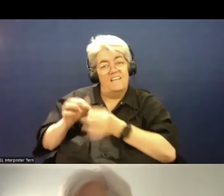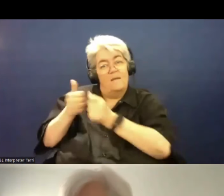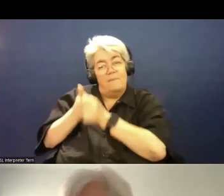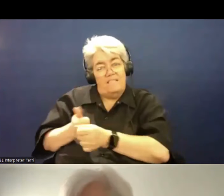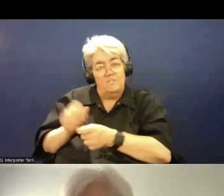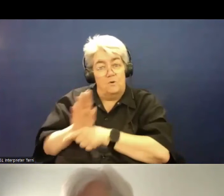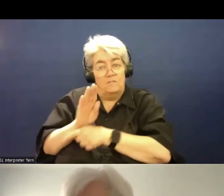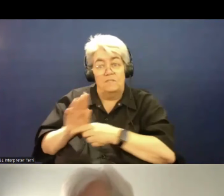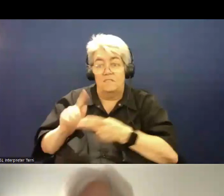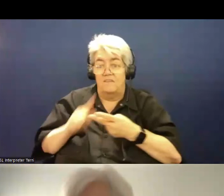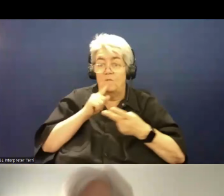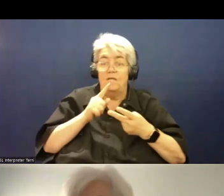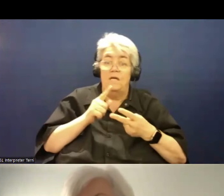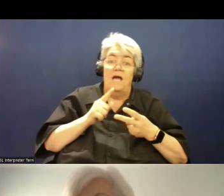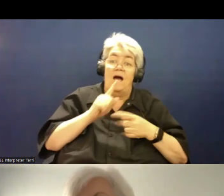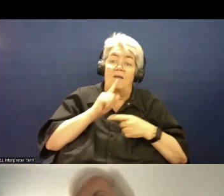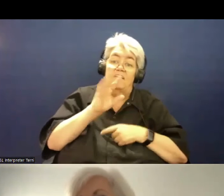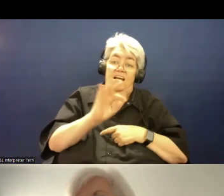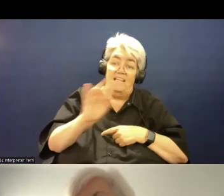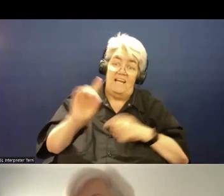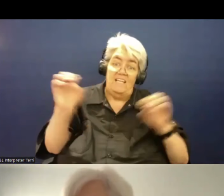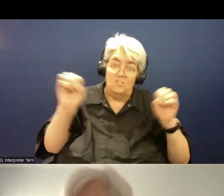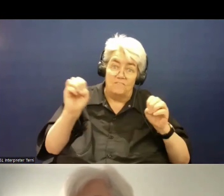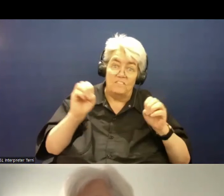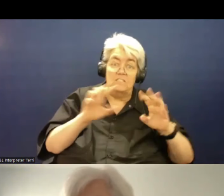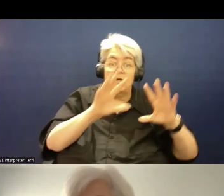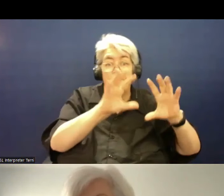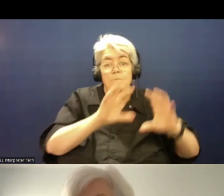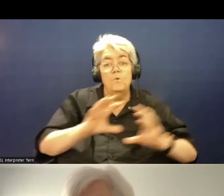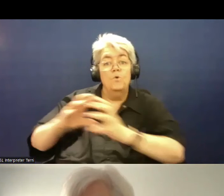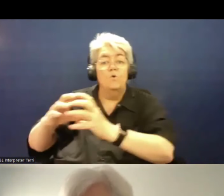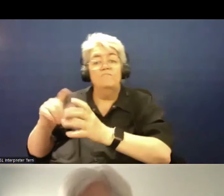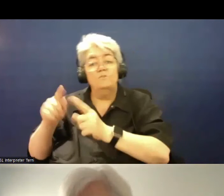SUPPORT FOR CRISIS AND 988 INTO COMMUNITY PROVIDERS RATHER THAN